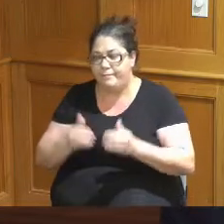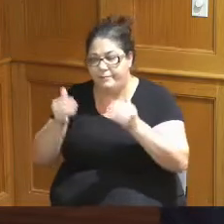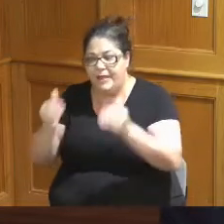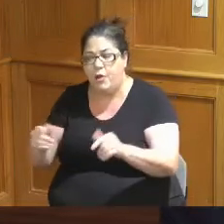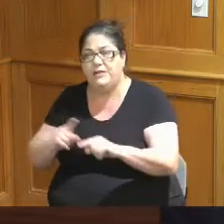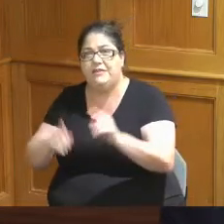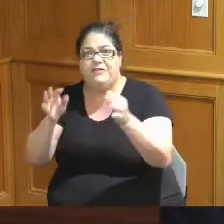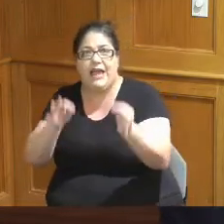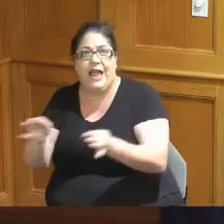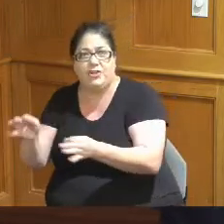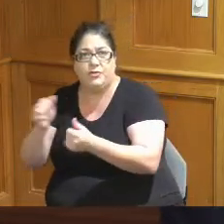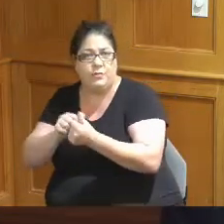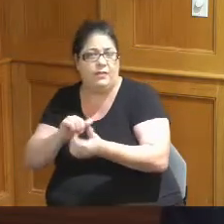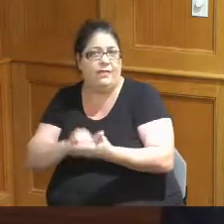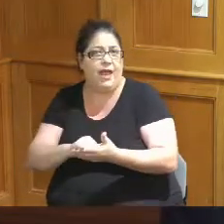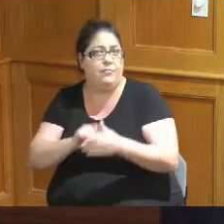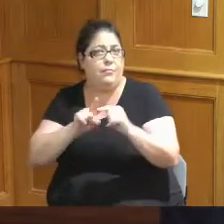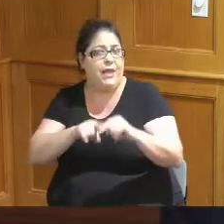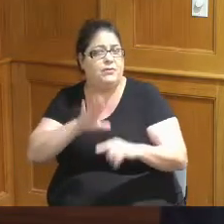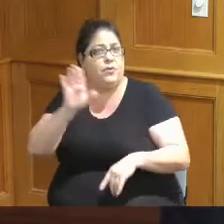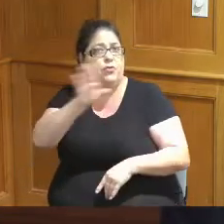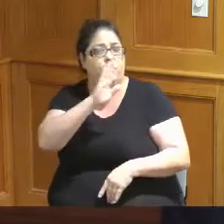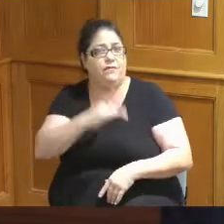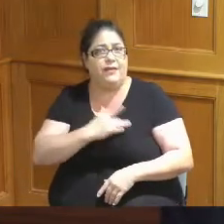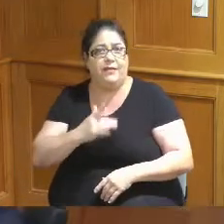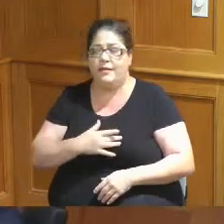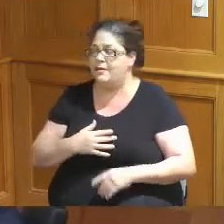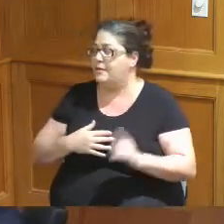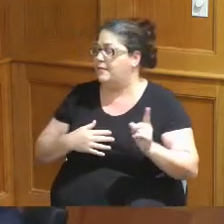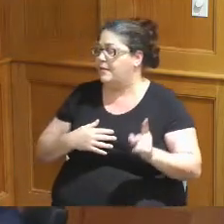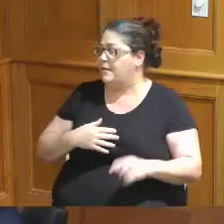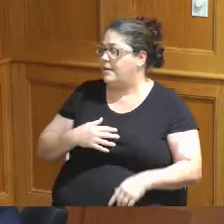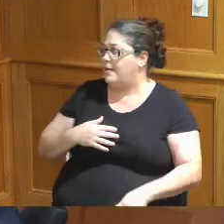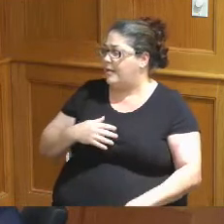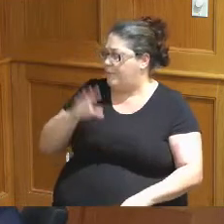based upon that connection well specifically on that issue I don't want to play this little